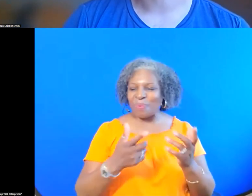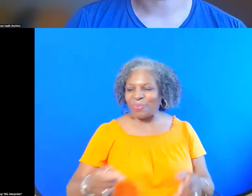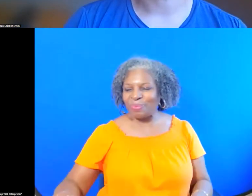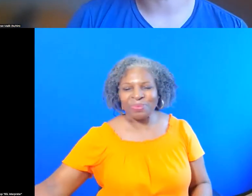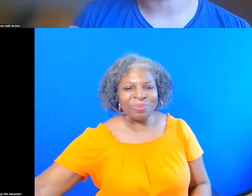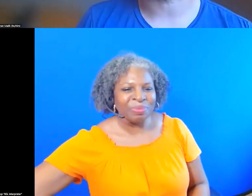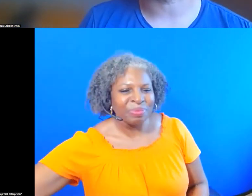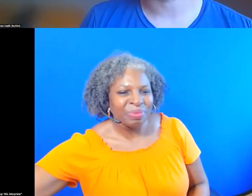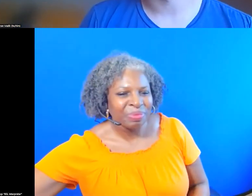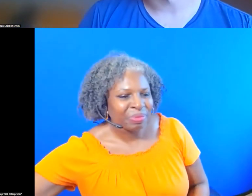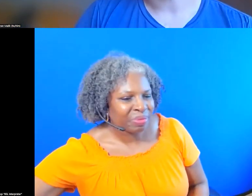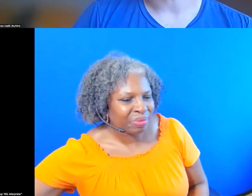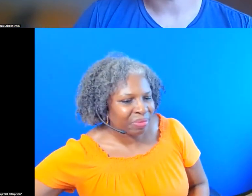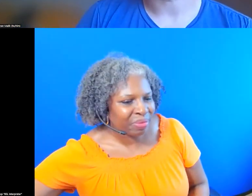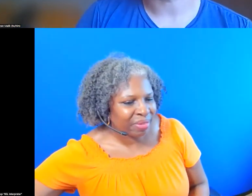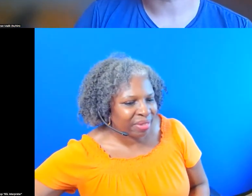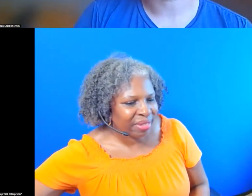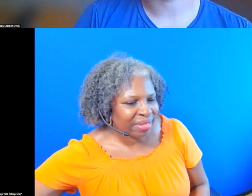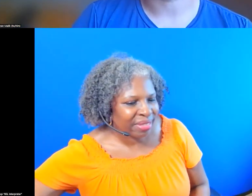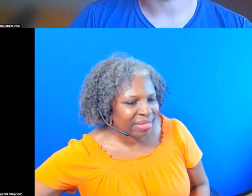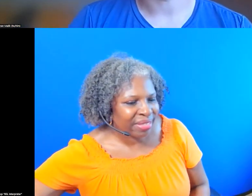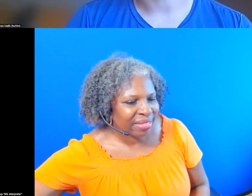I just want to thank our presenters for being wonderful